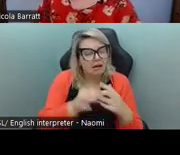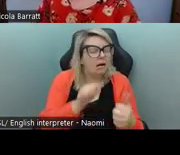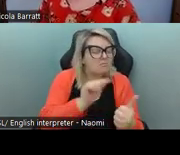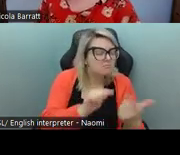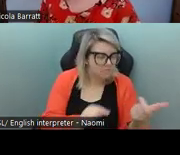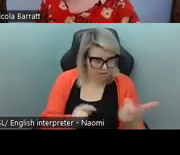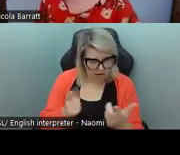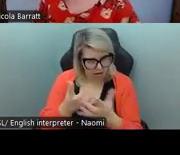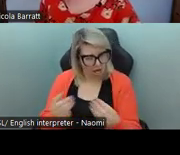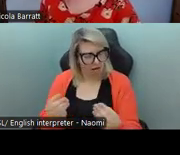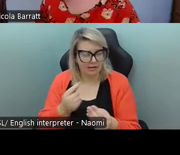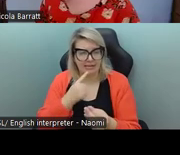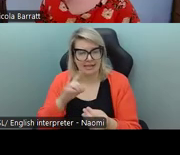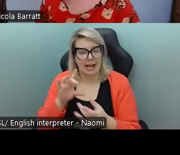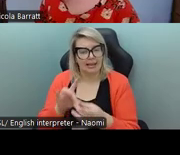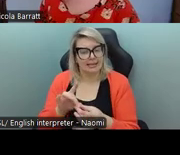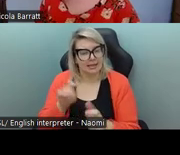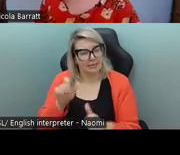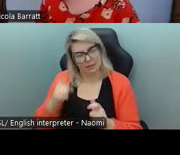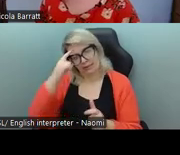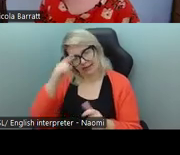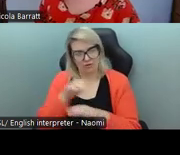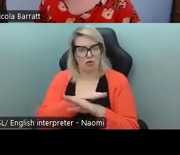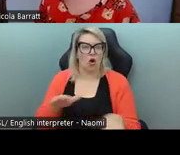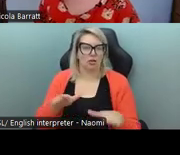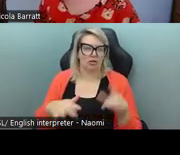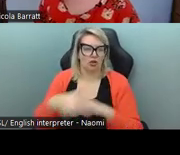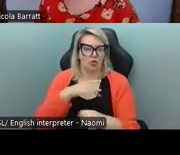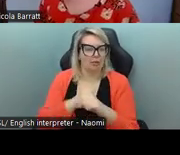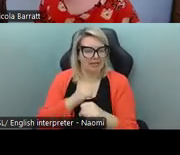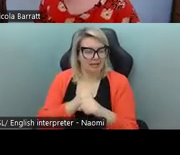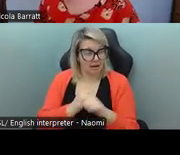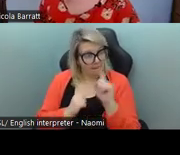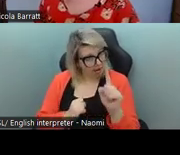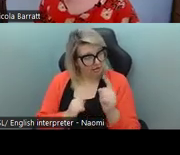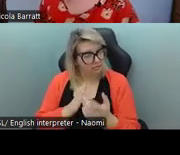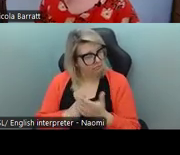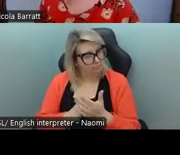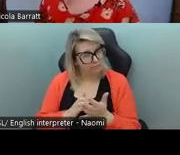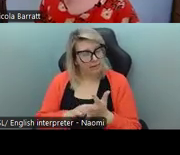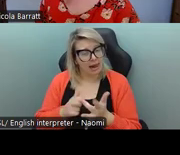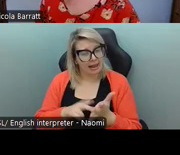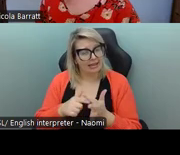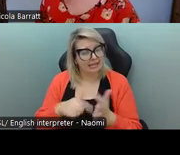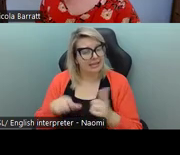It's almost seen as not a social media platform. There are some other myths around the platform as well.